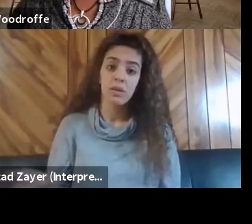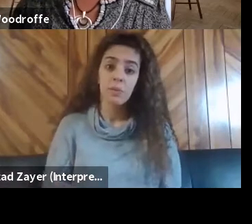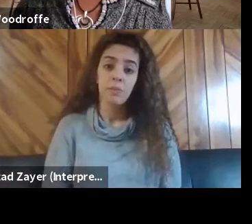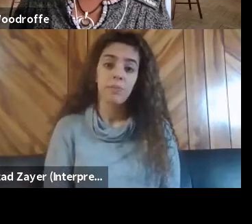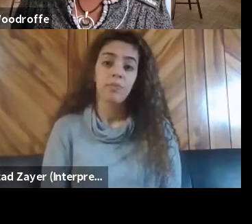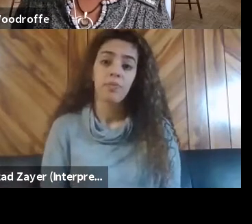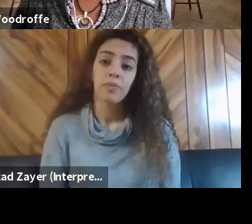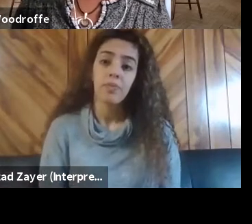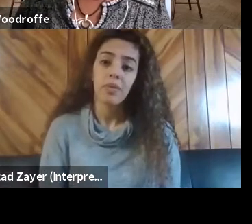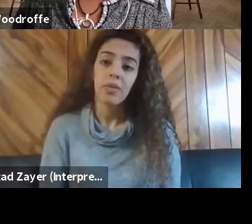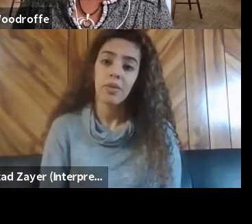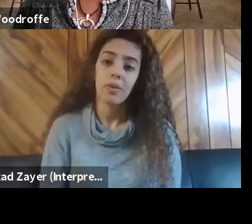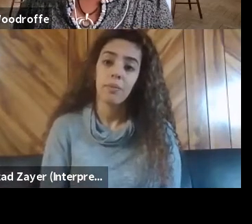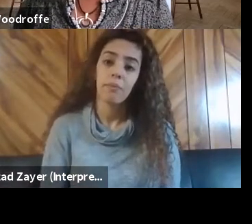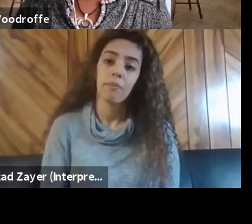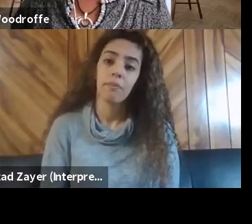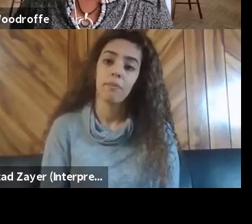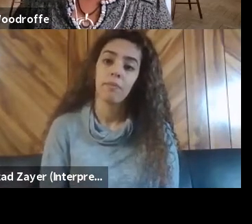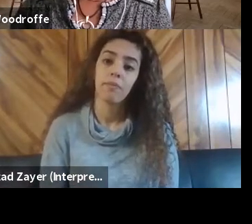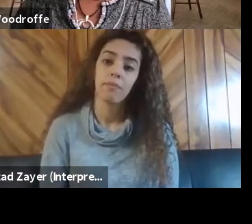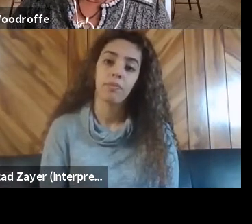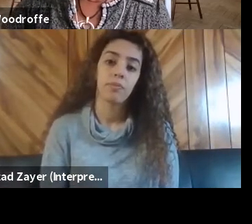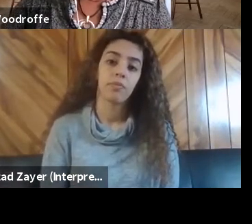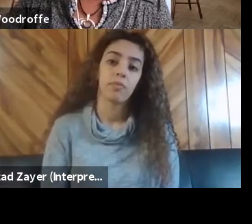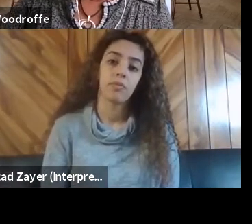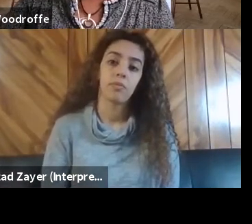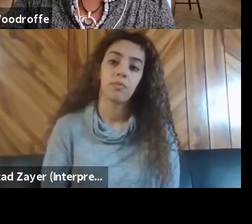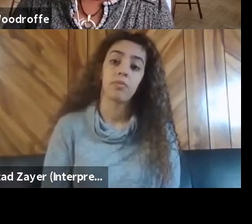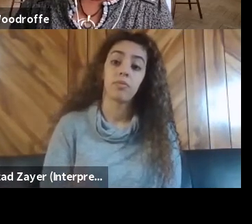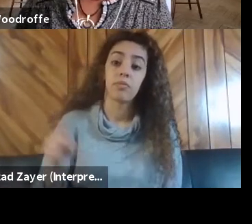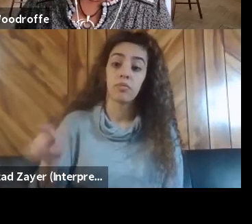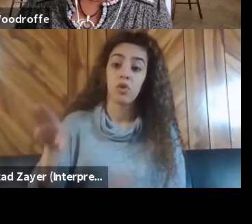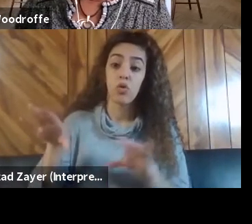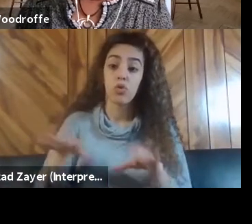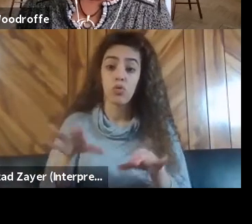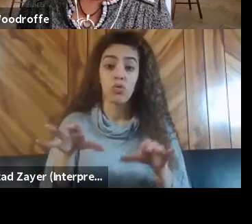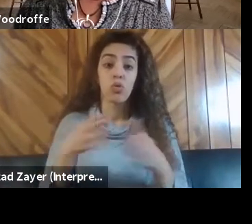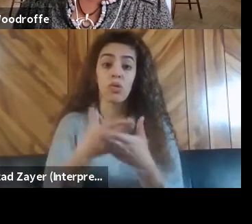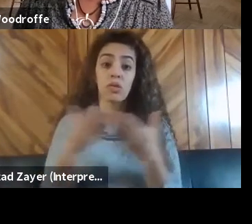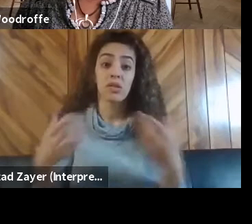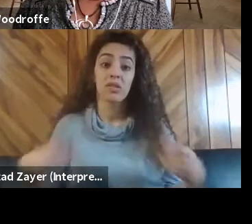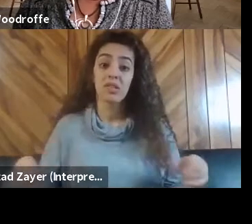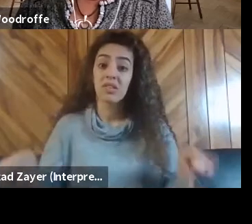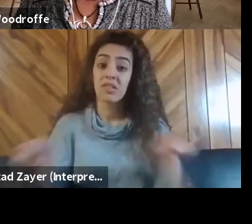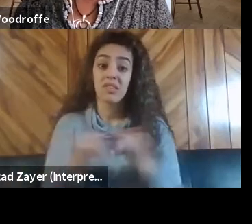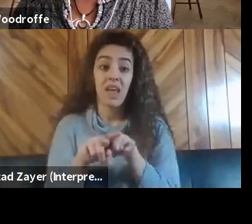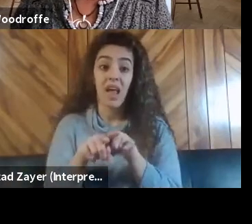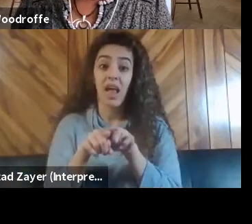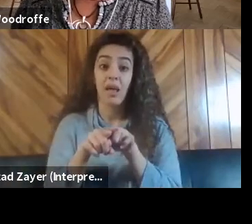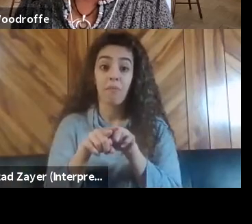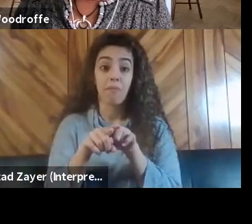but, but they won't do things at the same rate. At the same time